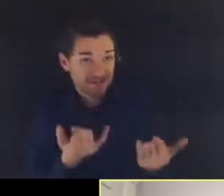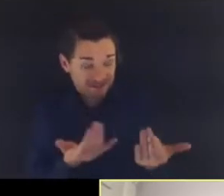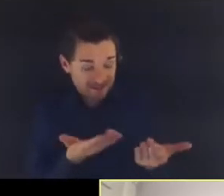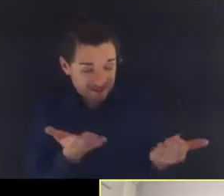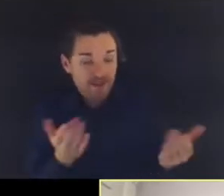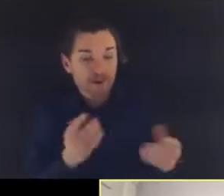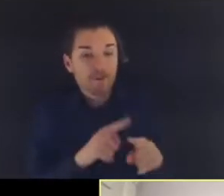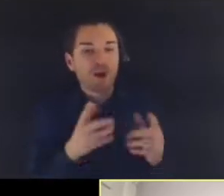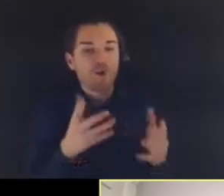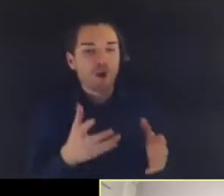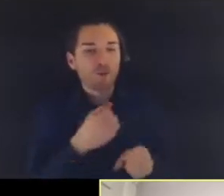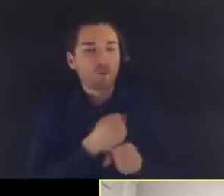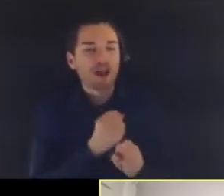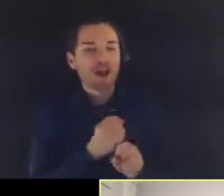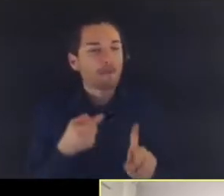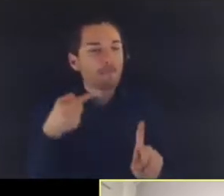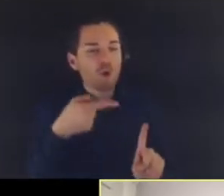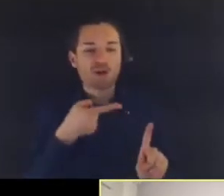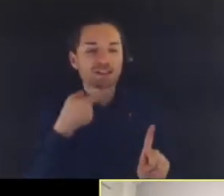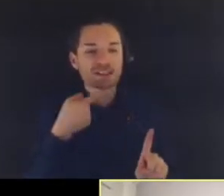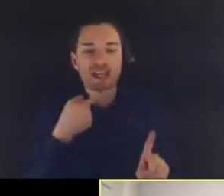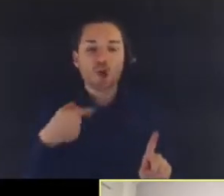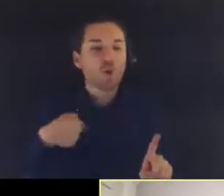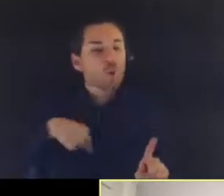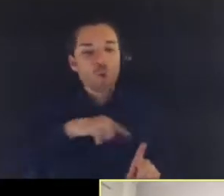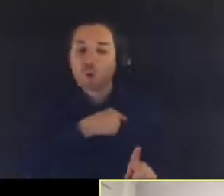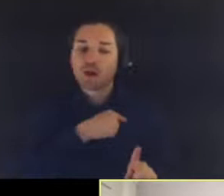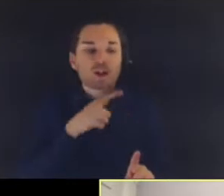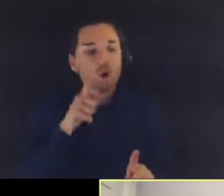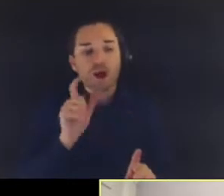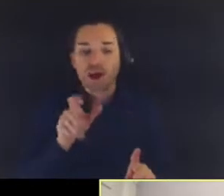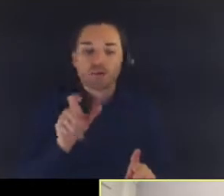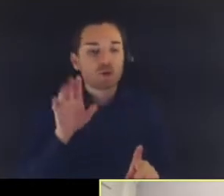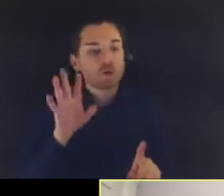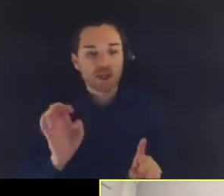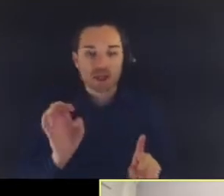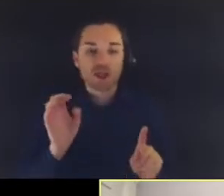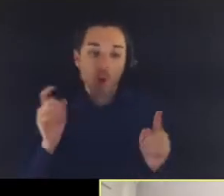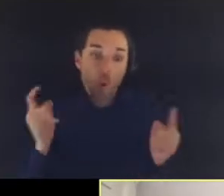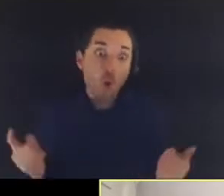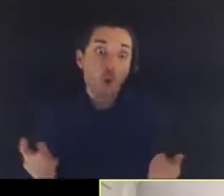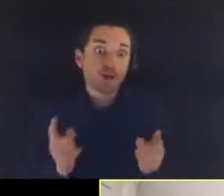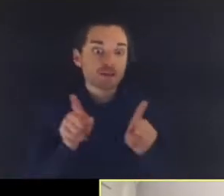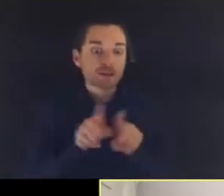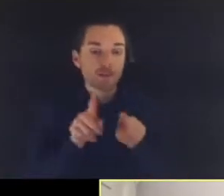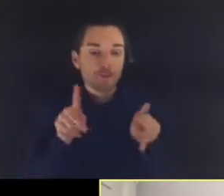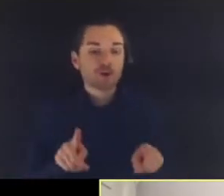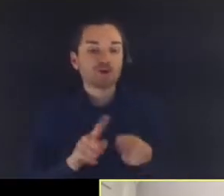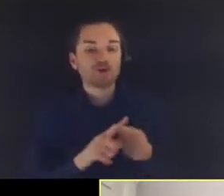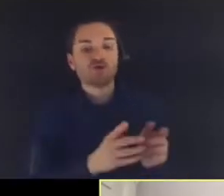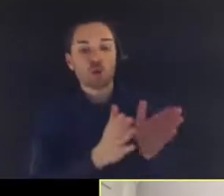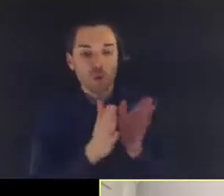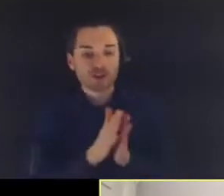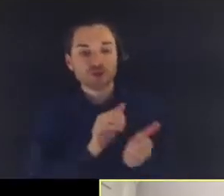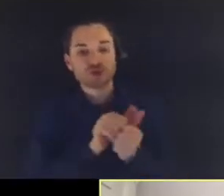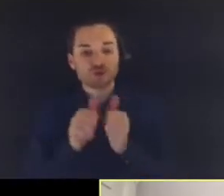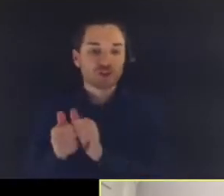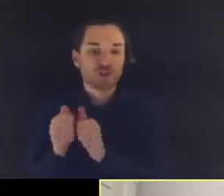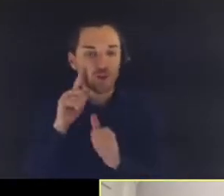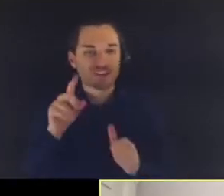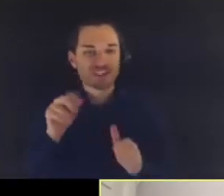to be the ones who request changes for accessibility, we , being disabled people. So, for me, I